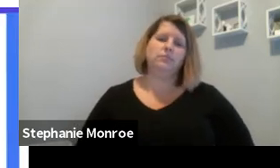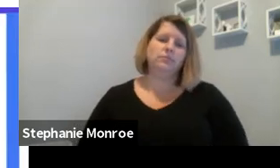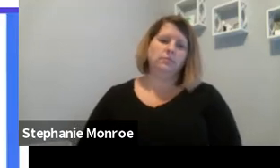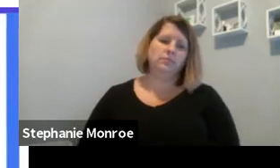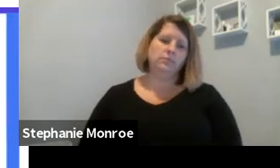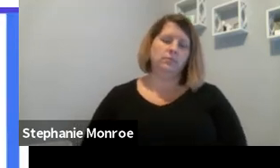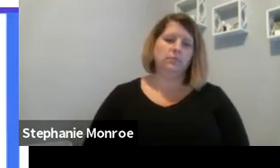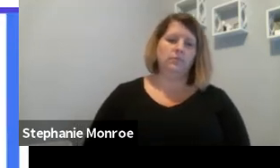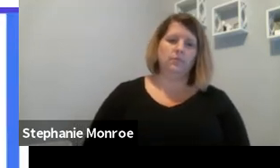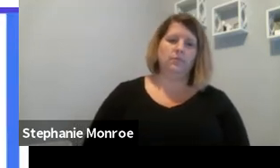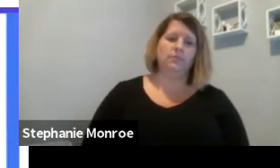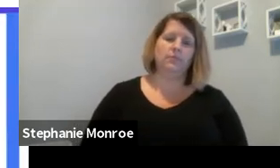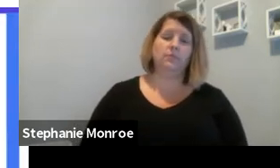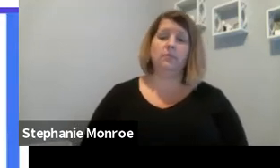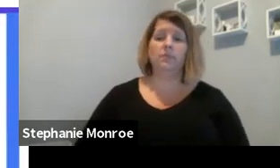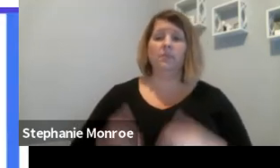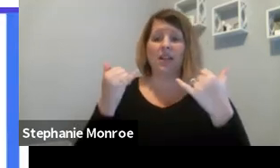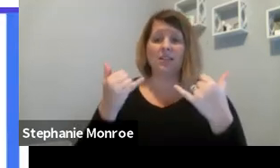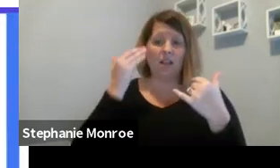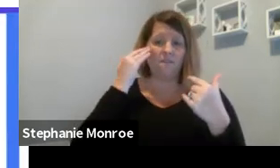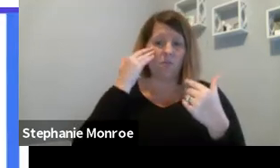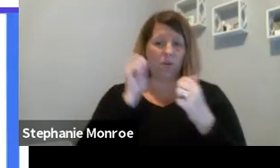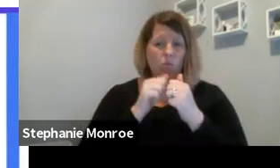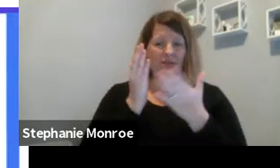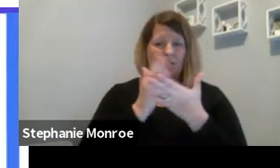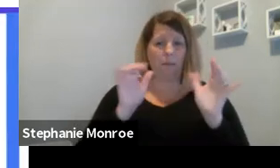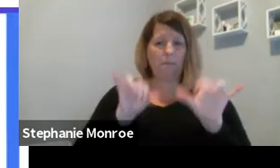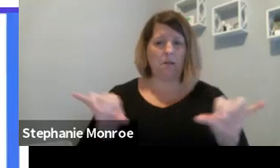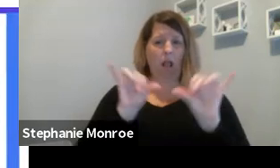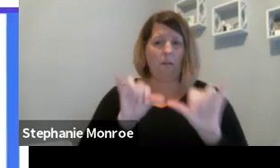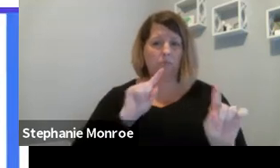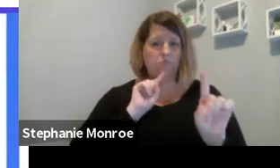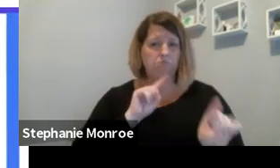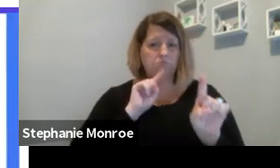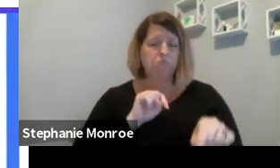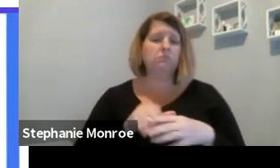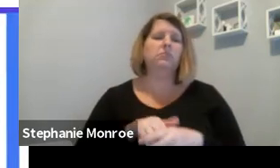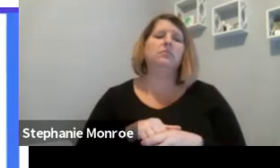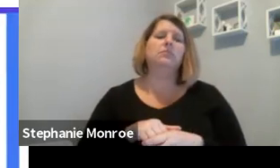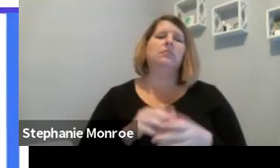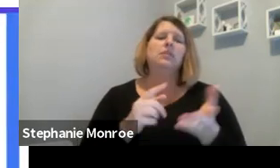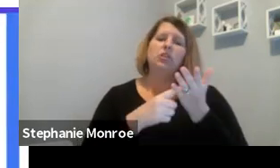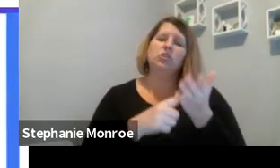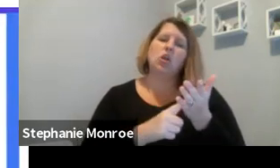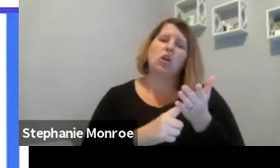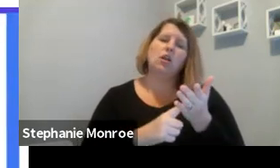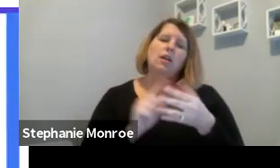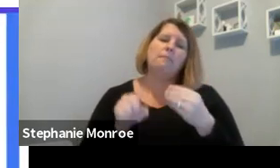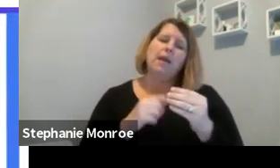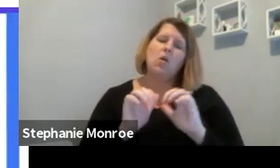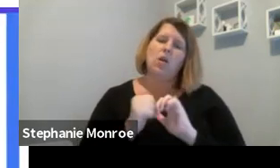Now that we are familiar with some of the common reactions, let's talk about some of the things that are needed